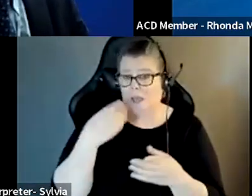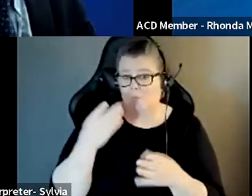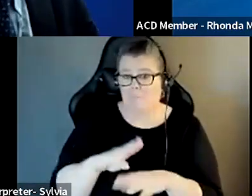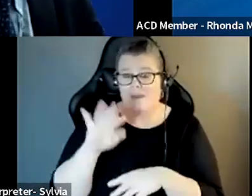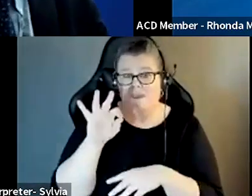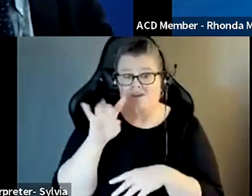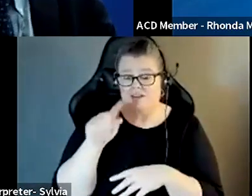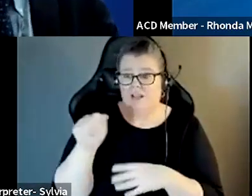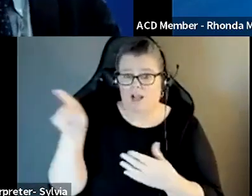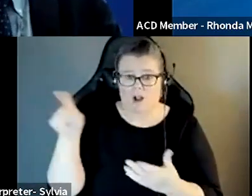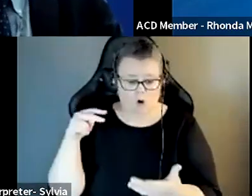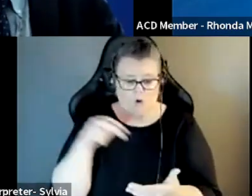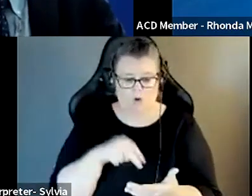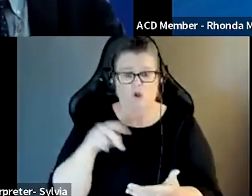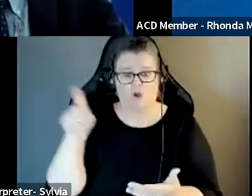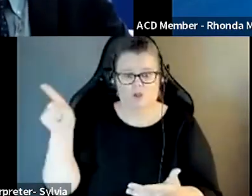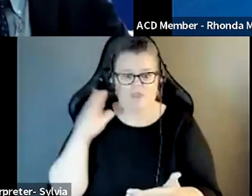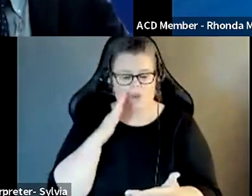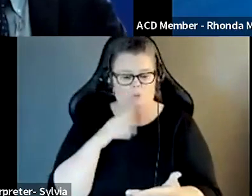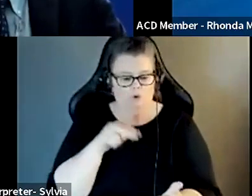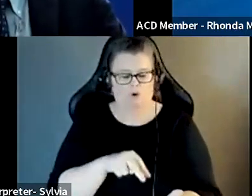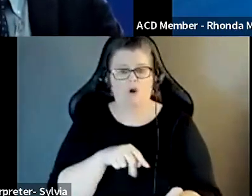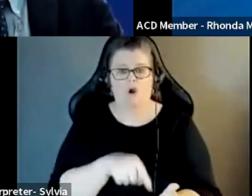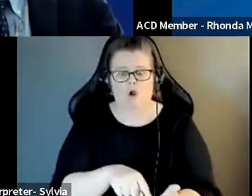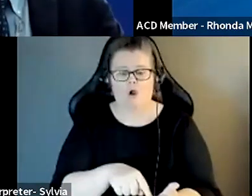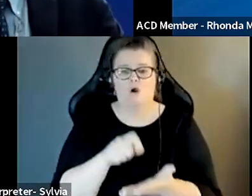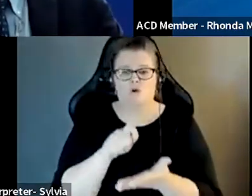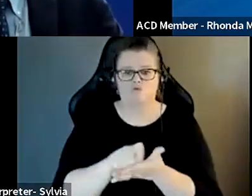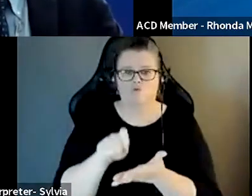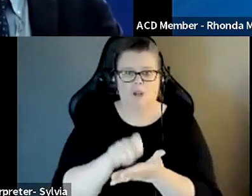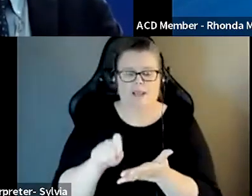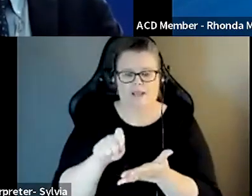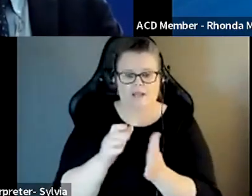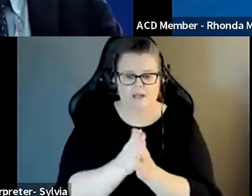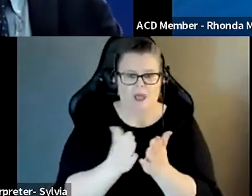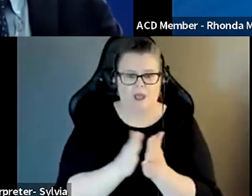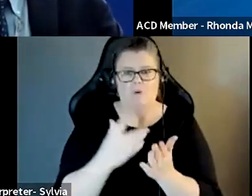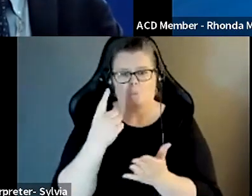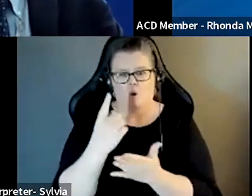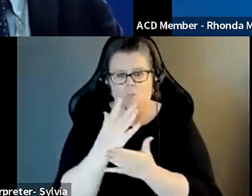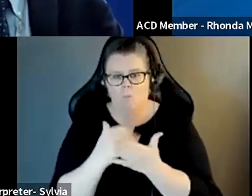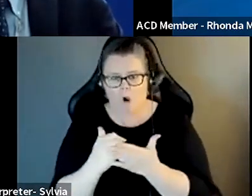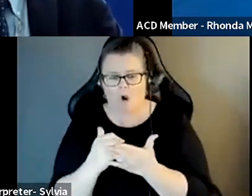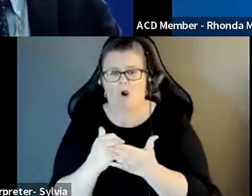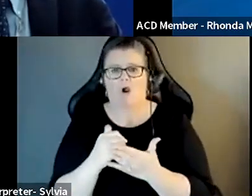they'll see a written document as just one piece of the quality puzzle, hard to interpret outside the context